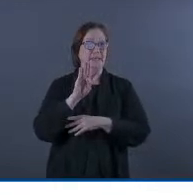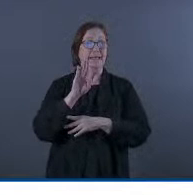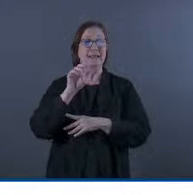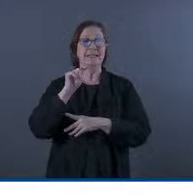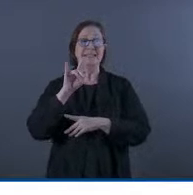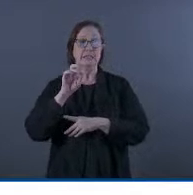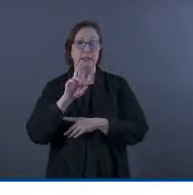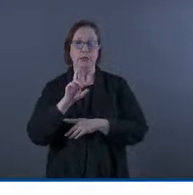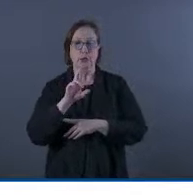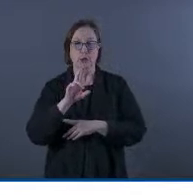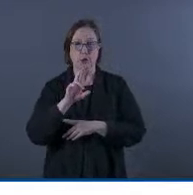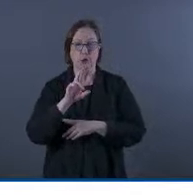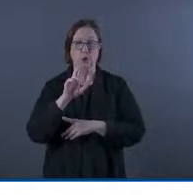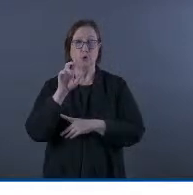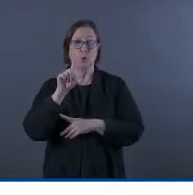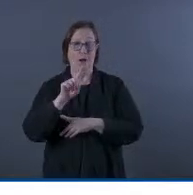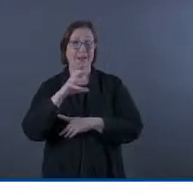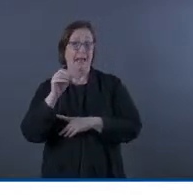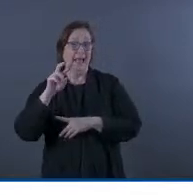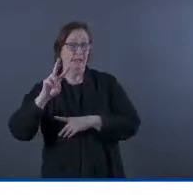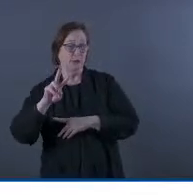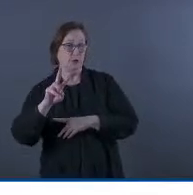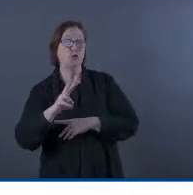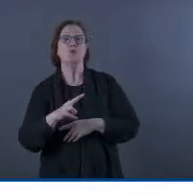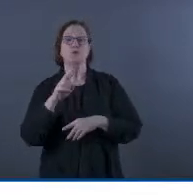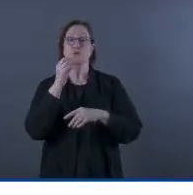food processing facilities, public transit,